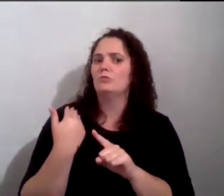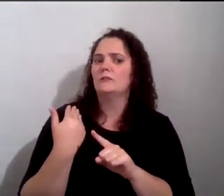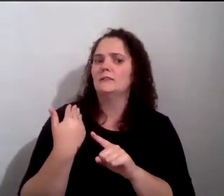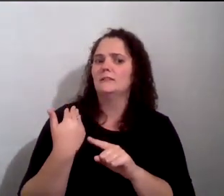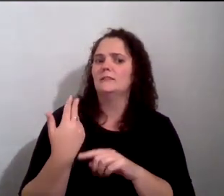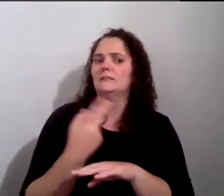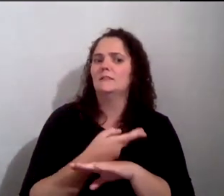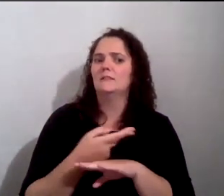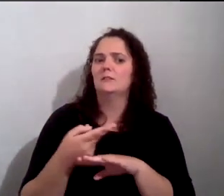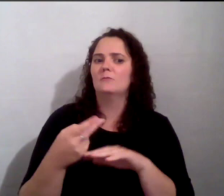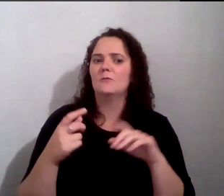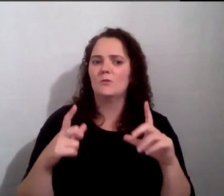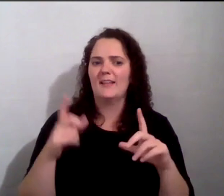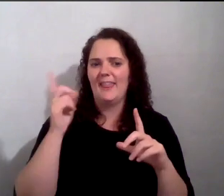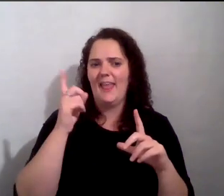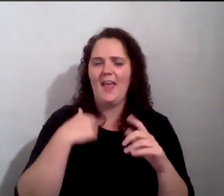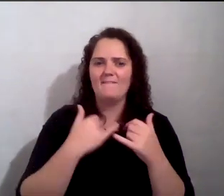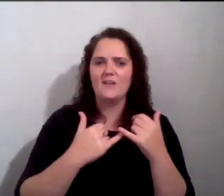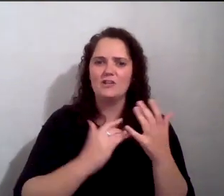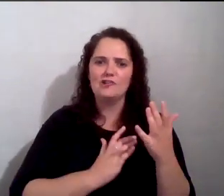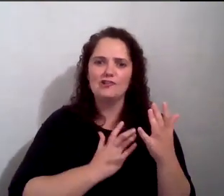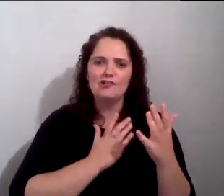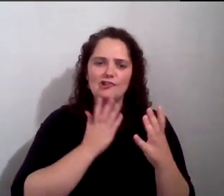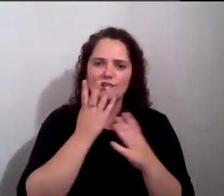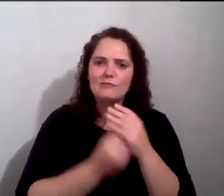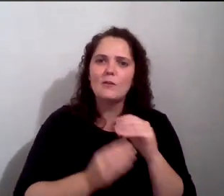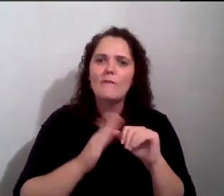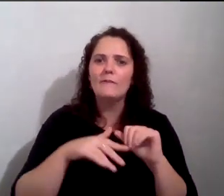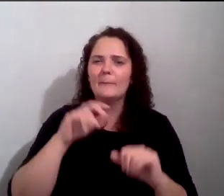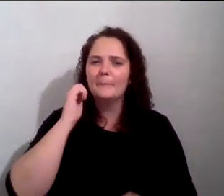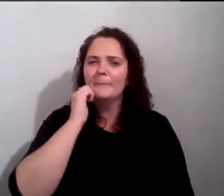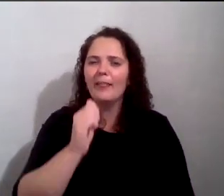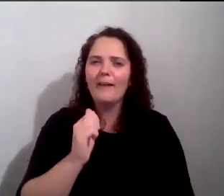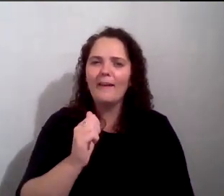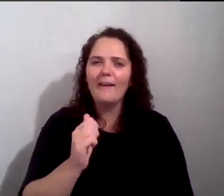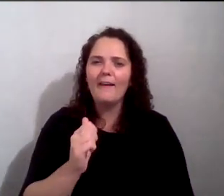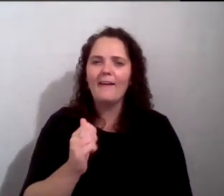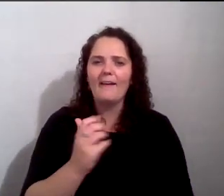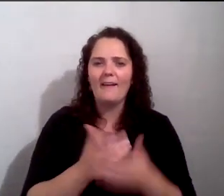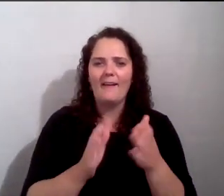similar time as that recent self-portrait as well so I’m getting kind of interested in these dark blacks,